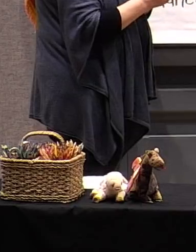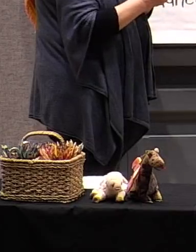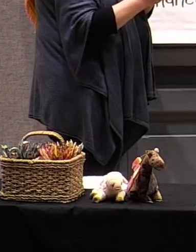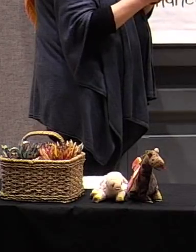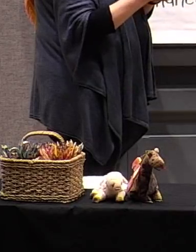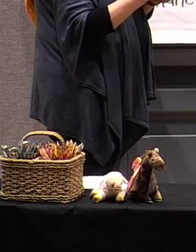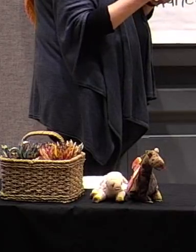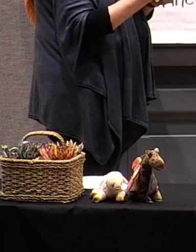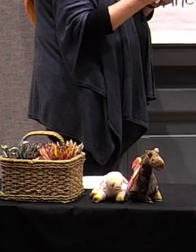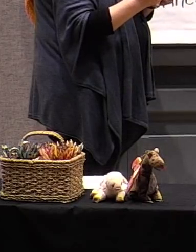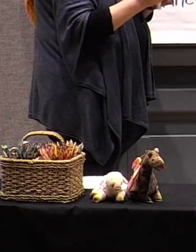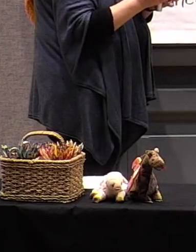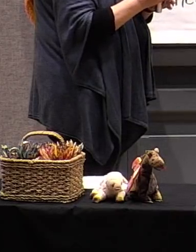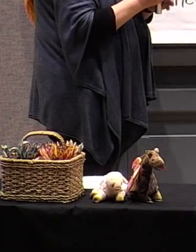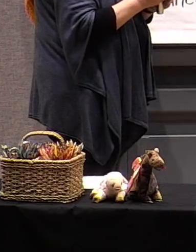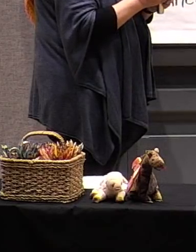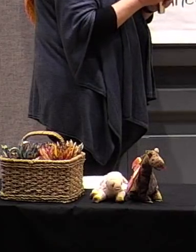[Woman] You could like take care of the dog.